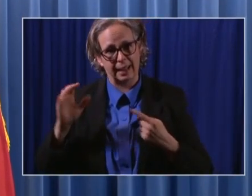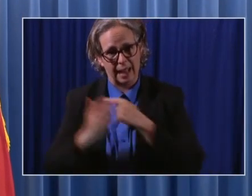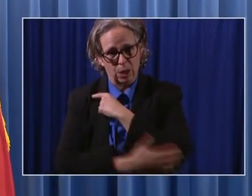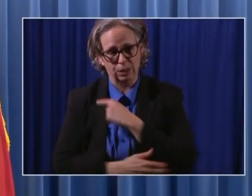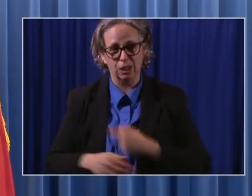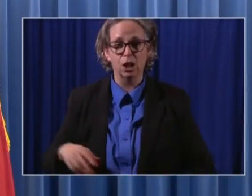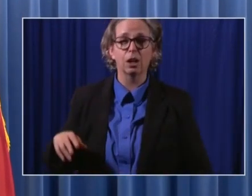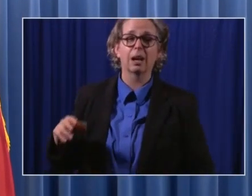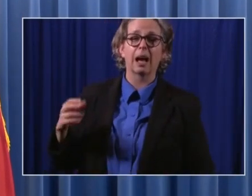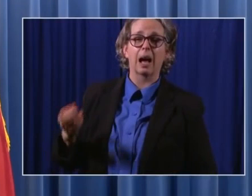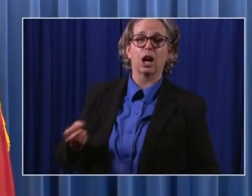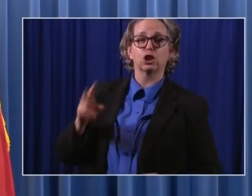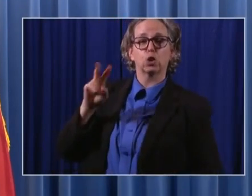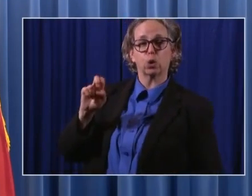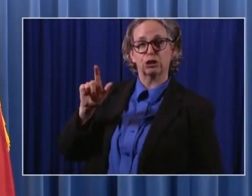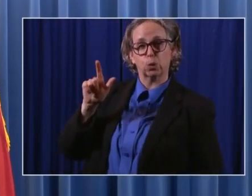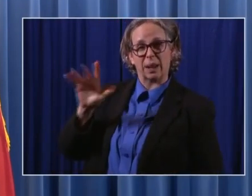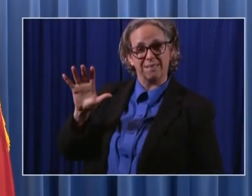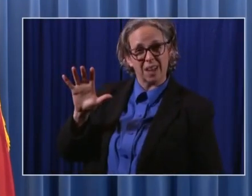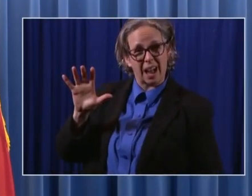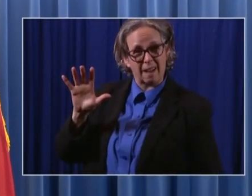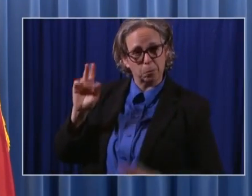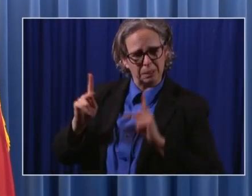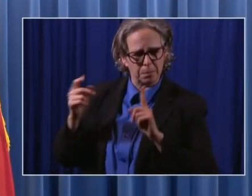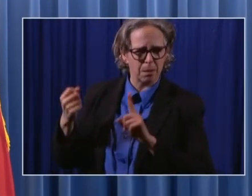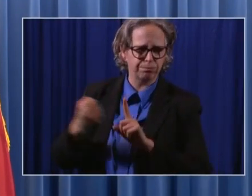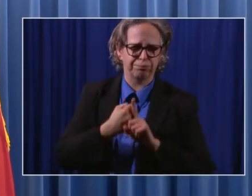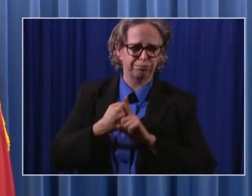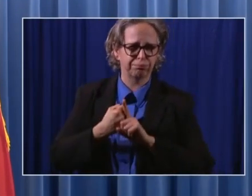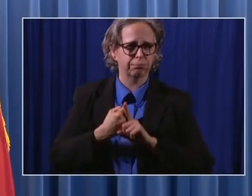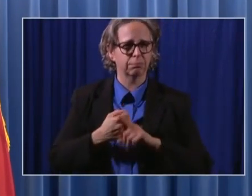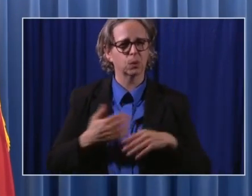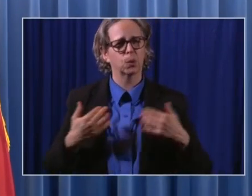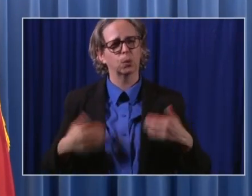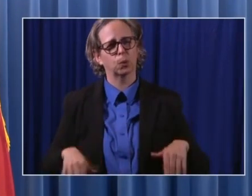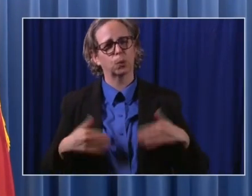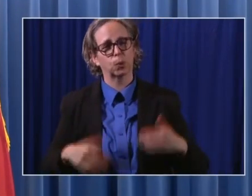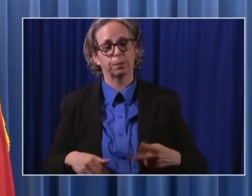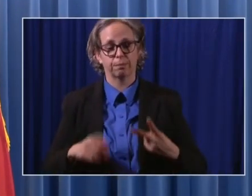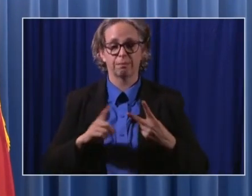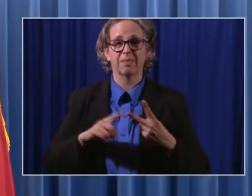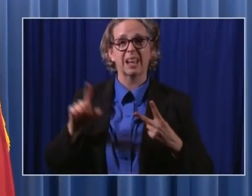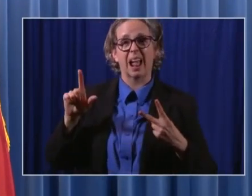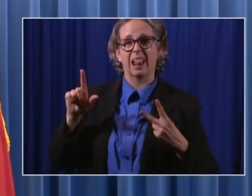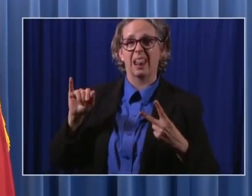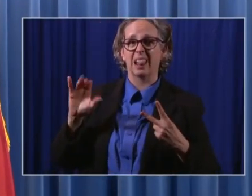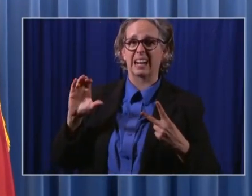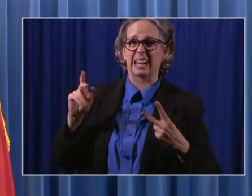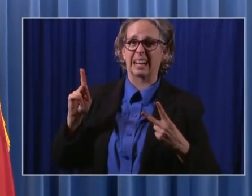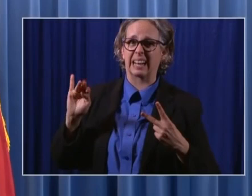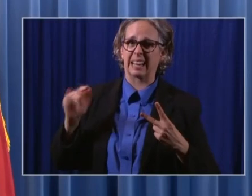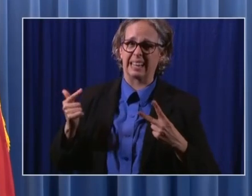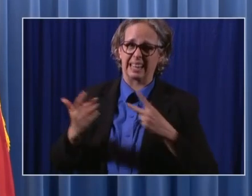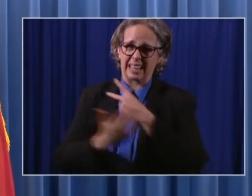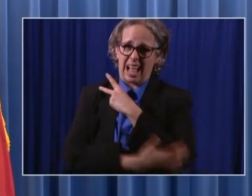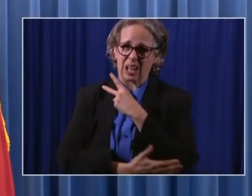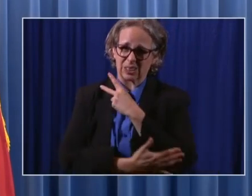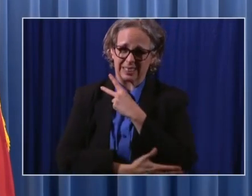EXCEEDED BY QUITE A BIT. FRANKLIN COUNTY HAS HAD MORE THAN 225 CASES PER 100,000 RESIDENTS OVER THE PAST TWO